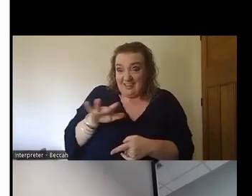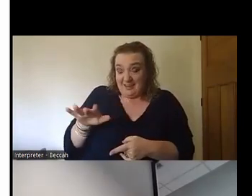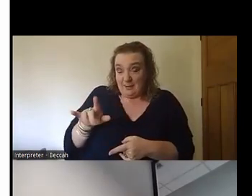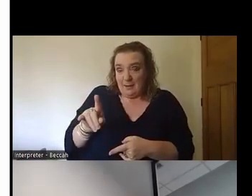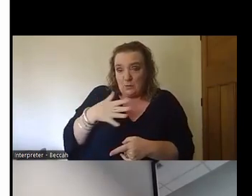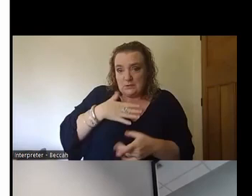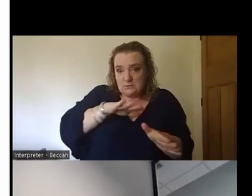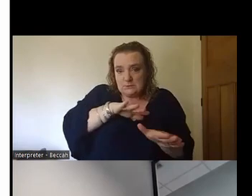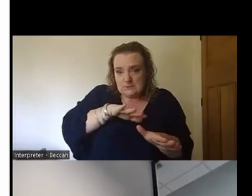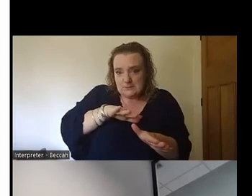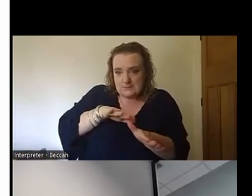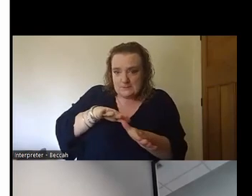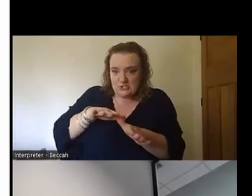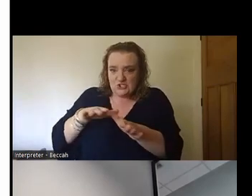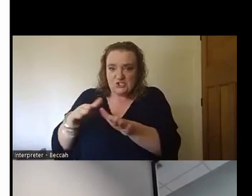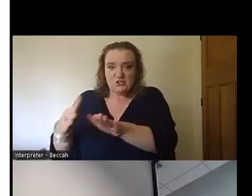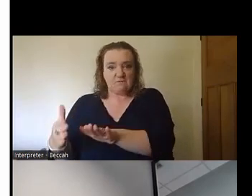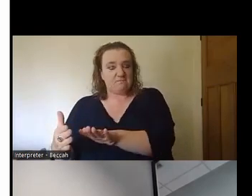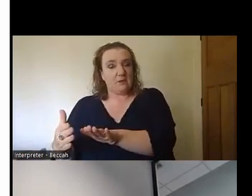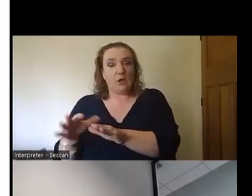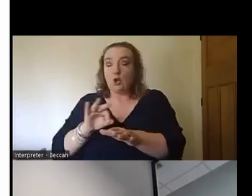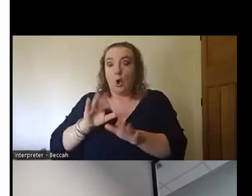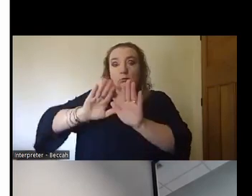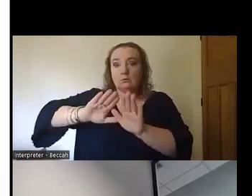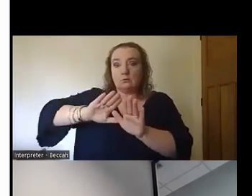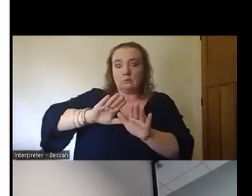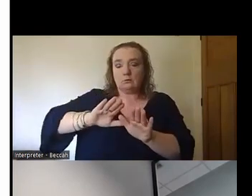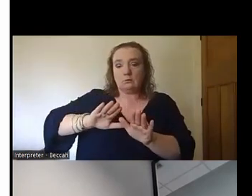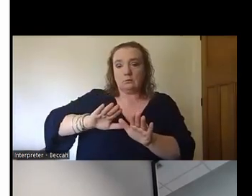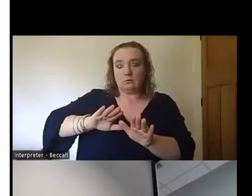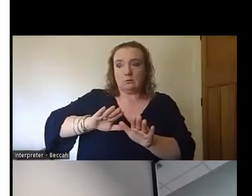without minimising the visibility of those learners.